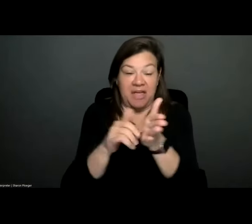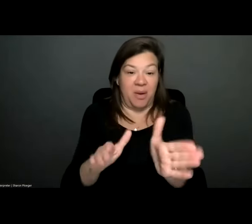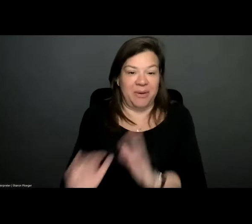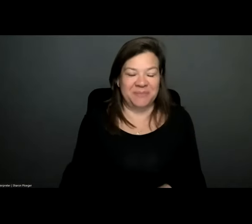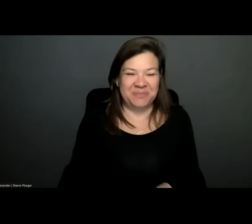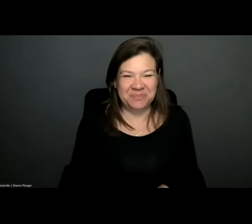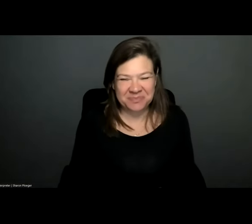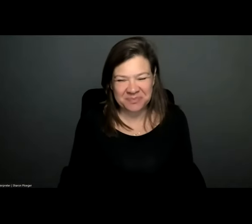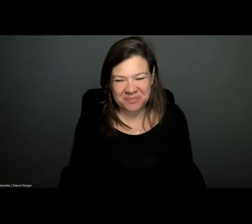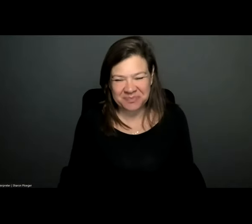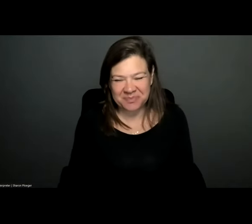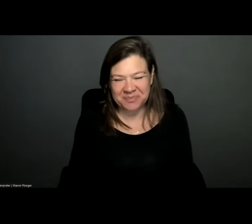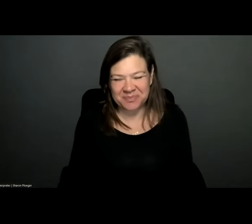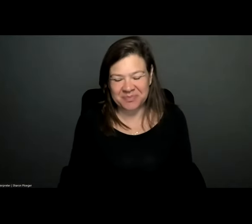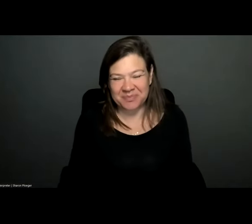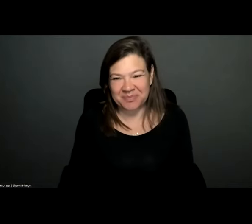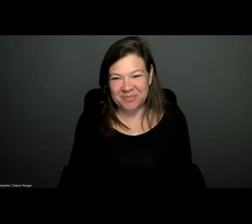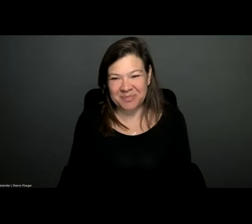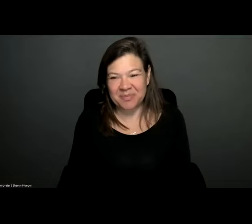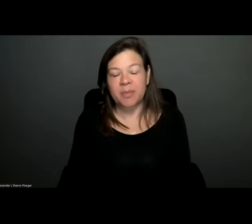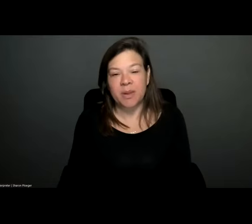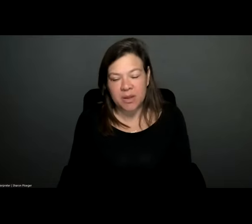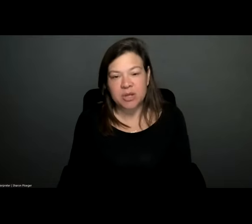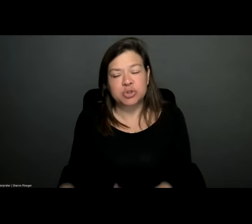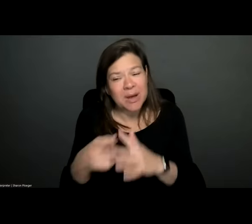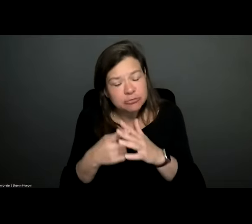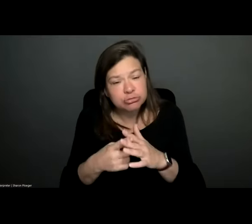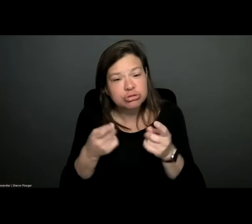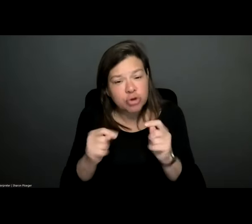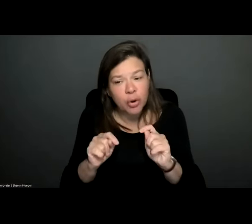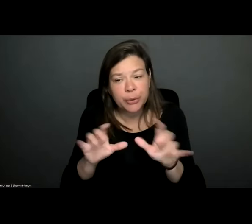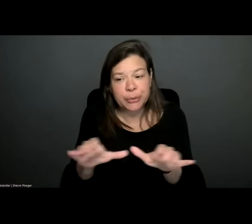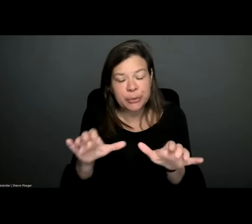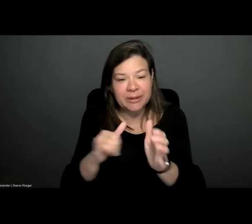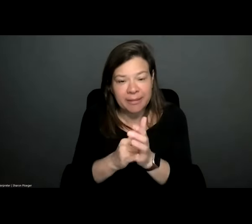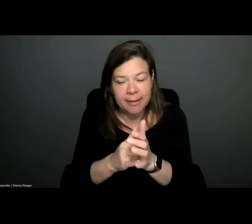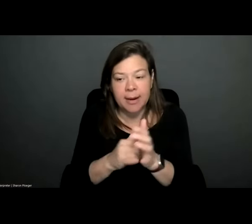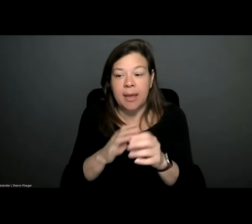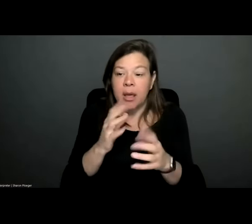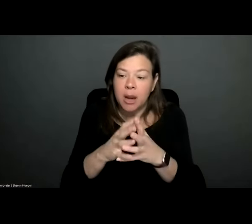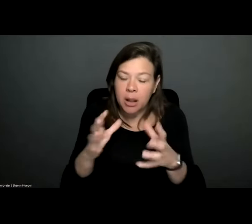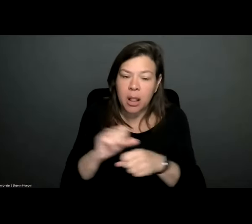So I started doing that and all of a sudden, a lot of work started to come in